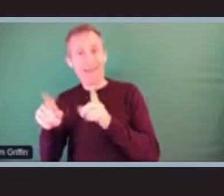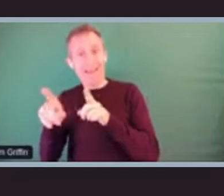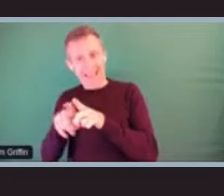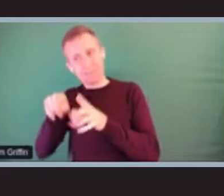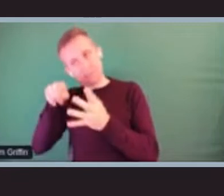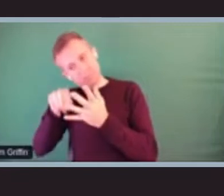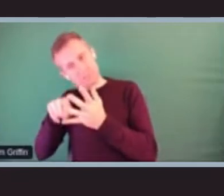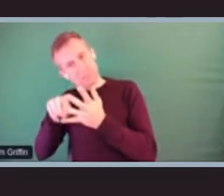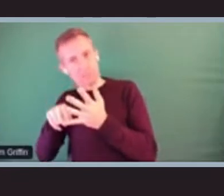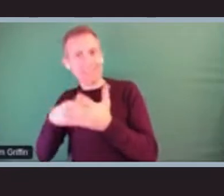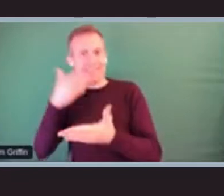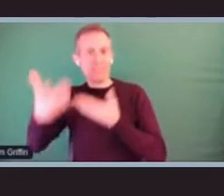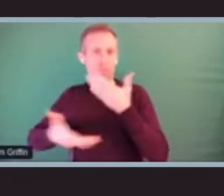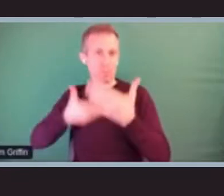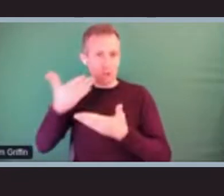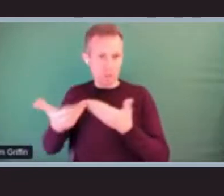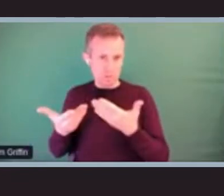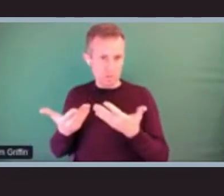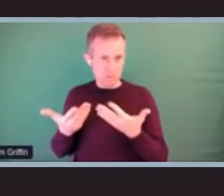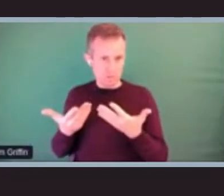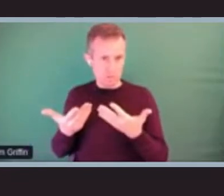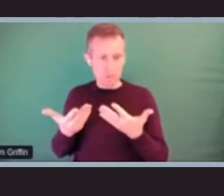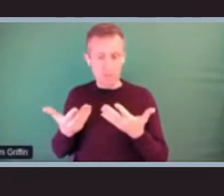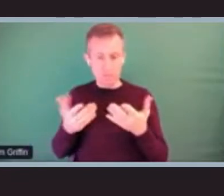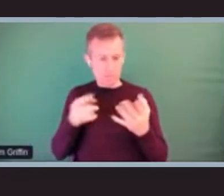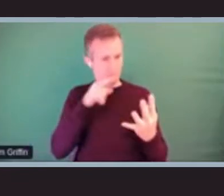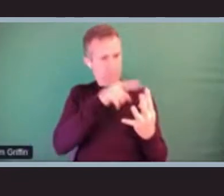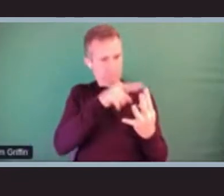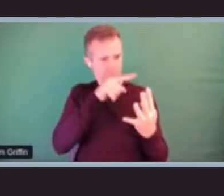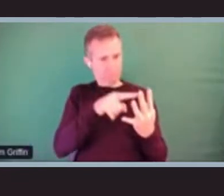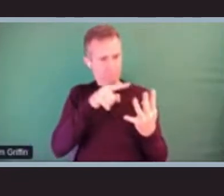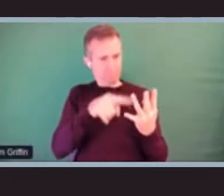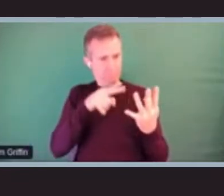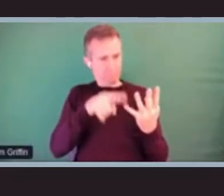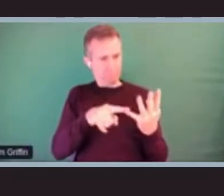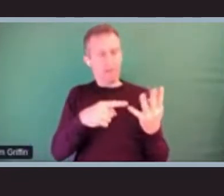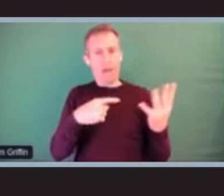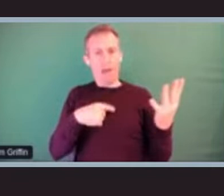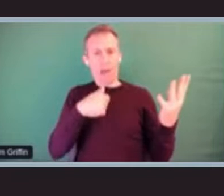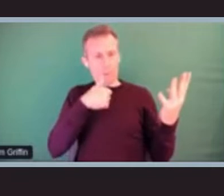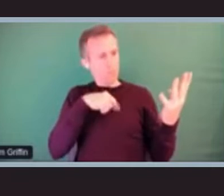Once you have a process you can follow it really helps you to unlock what once might